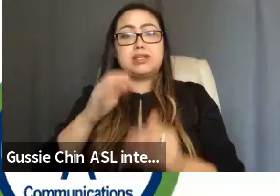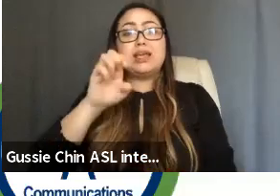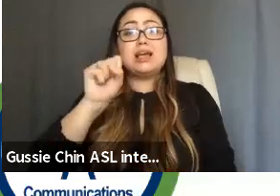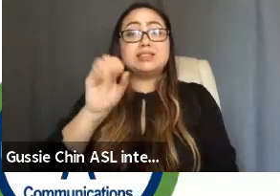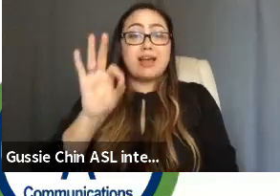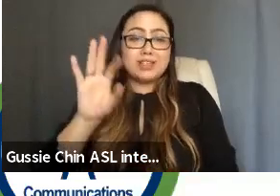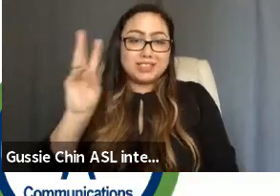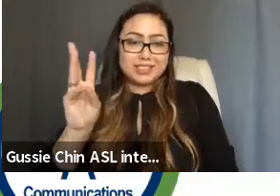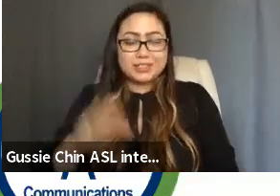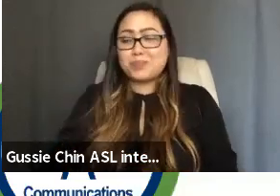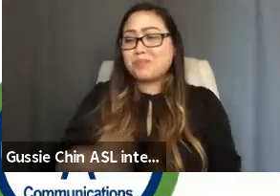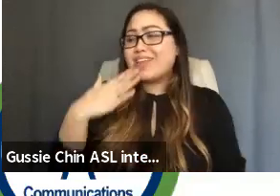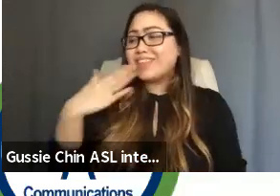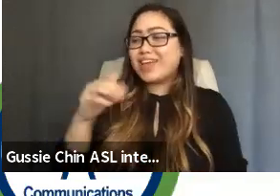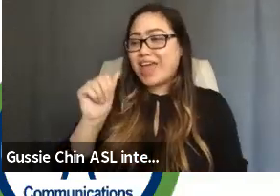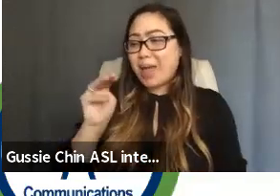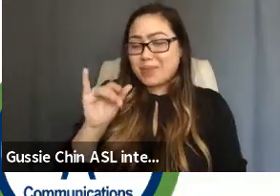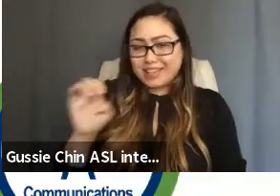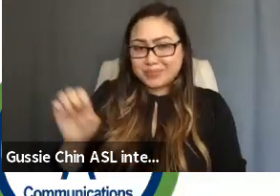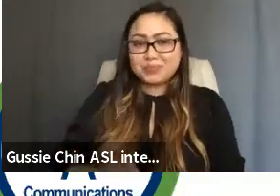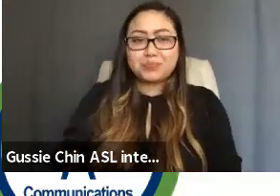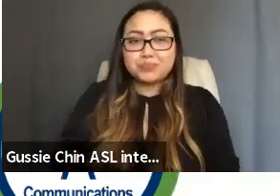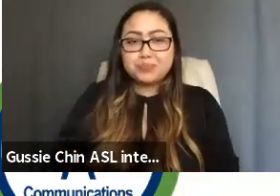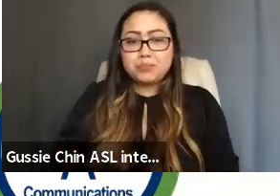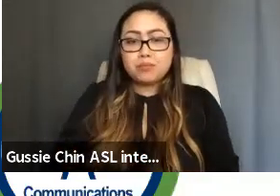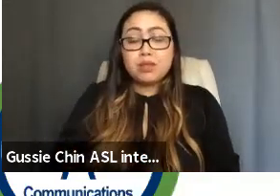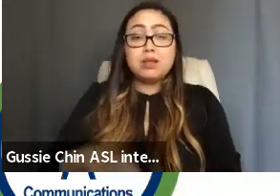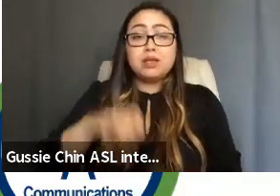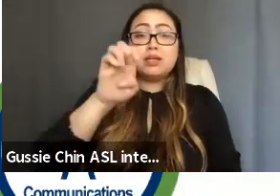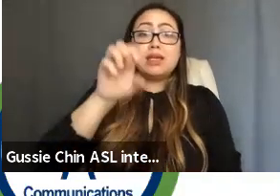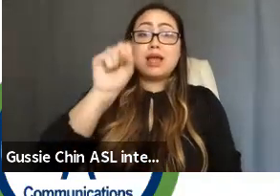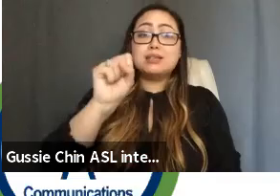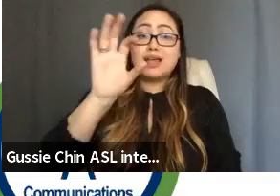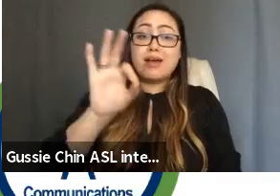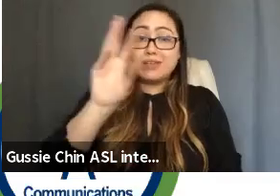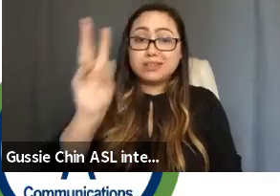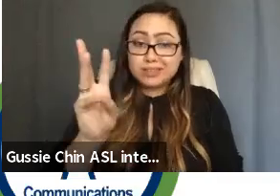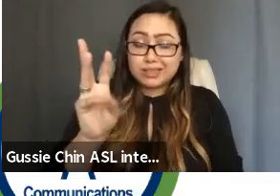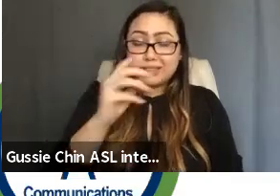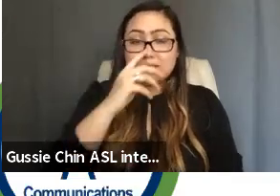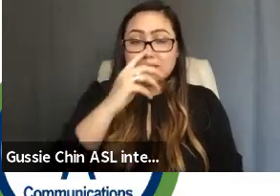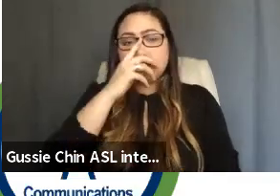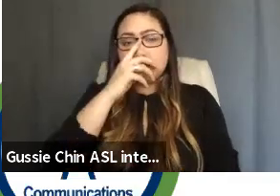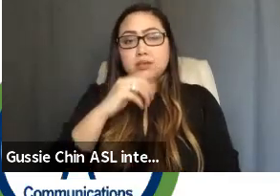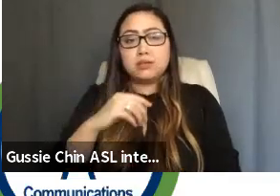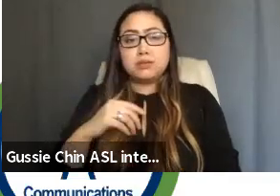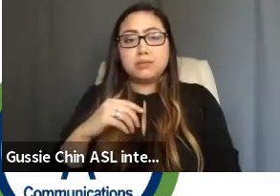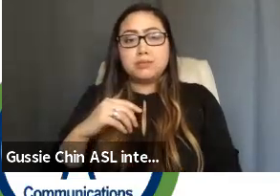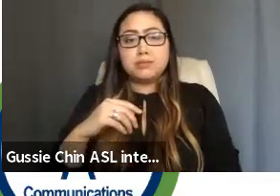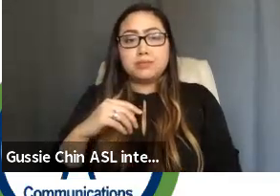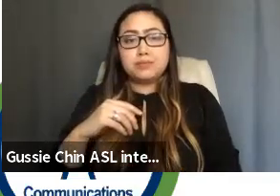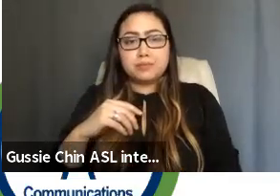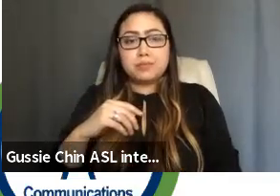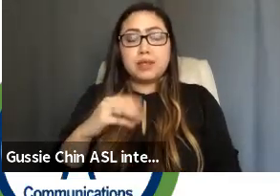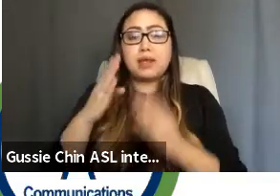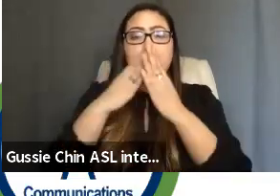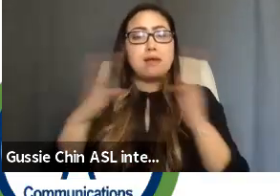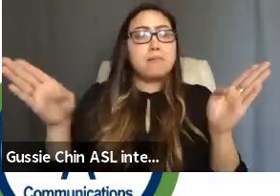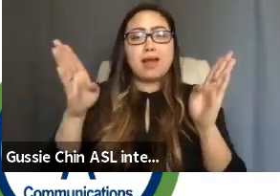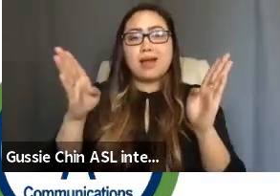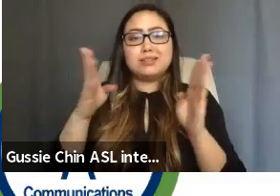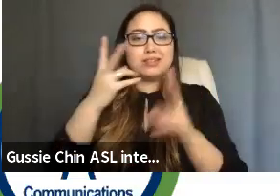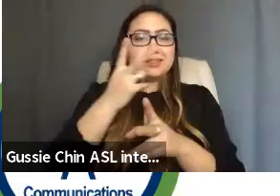Thanks, Aimee. So ESF 6, as was said before, is mass care. So at the Colorado Department of Human